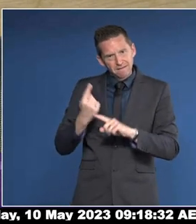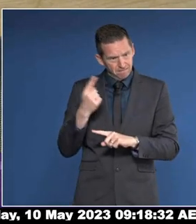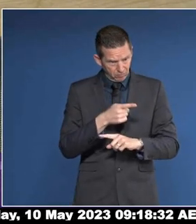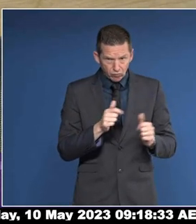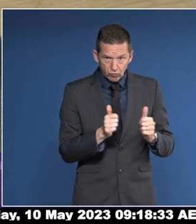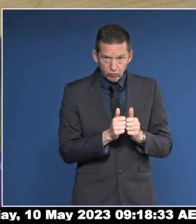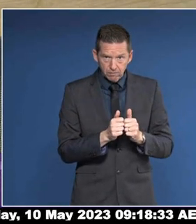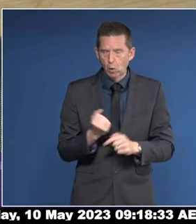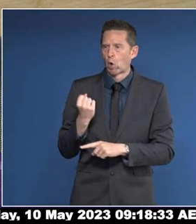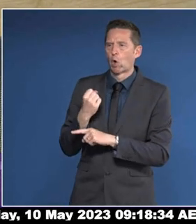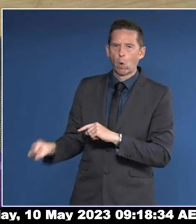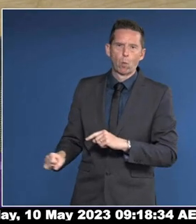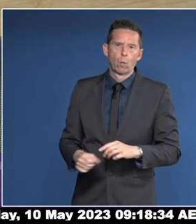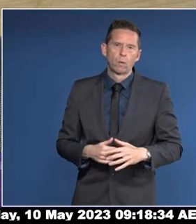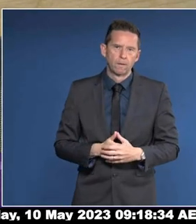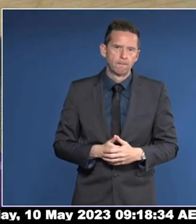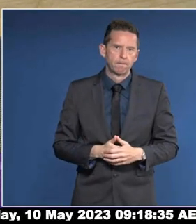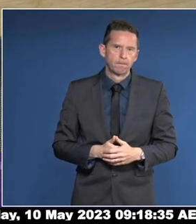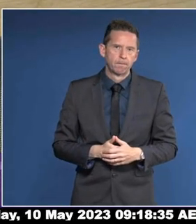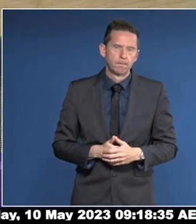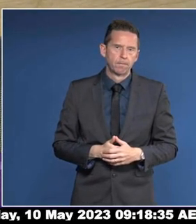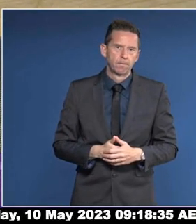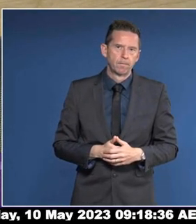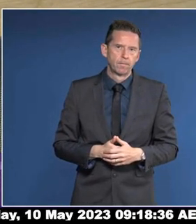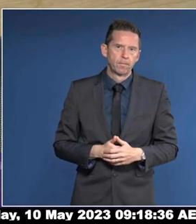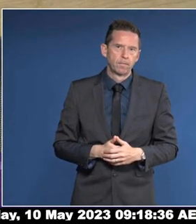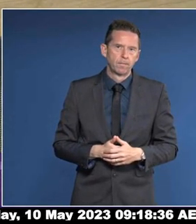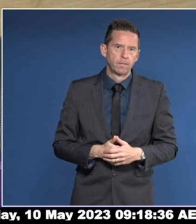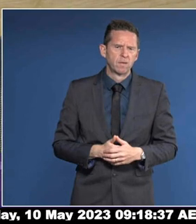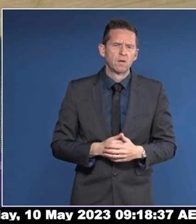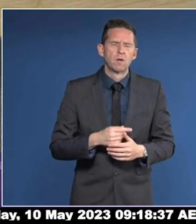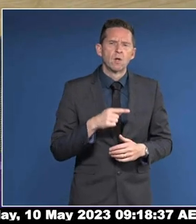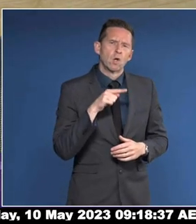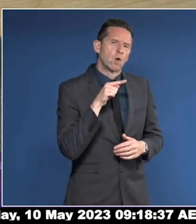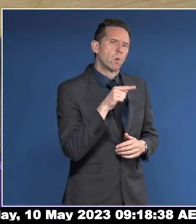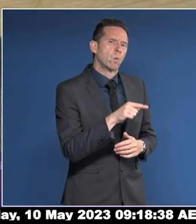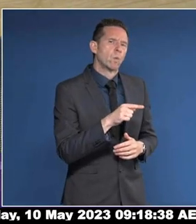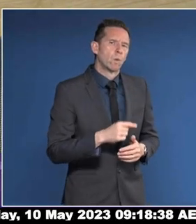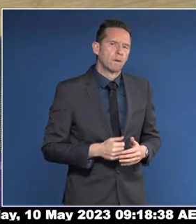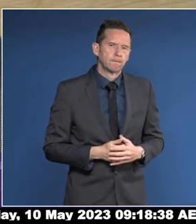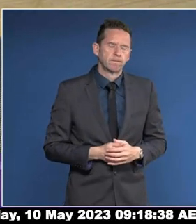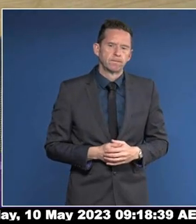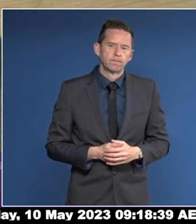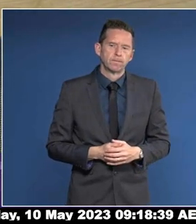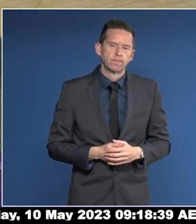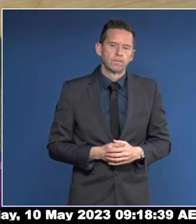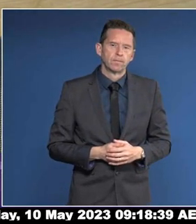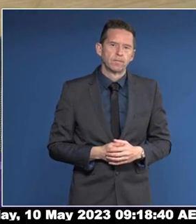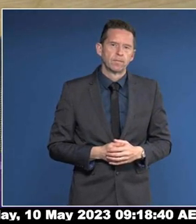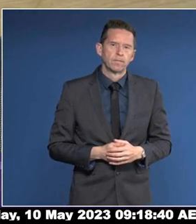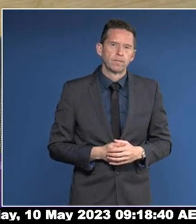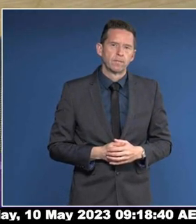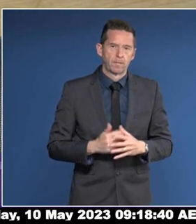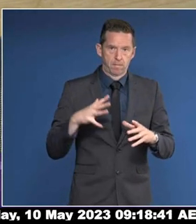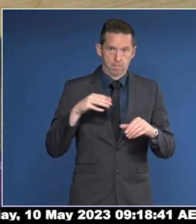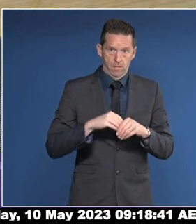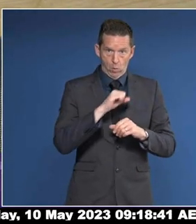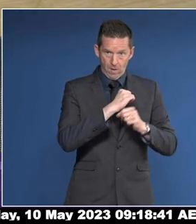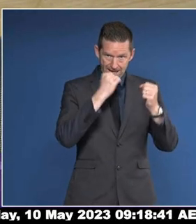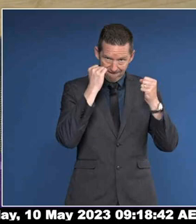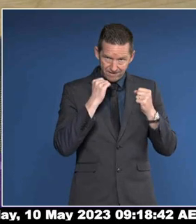You've included in your evidence in paragraph 6 and following some references